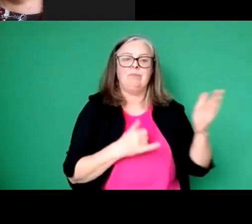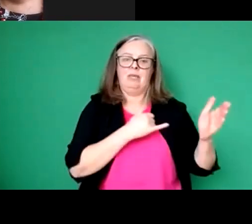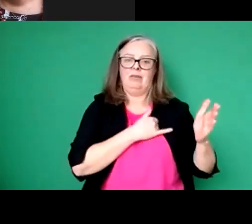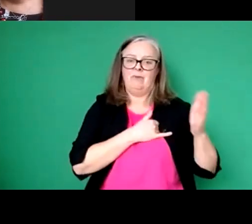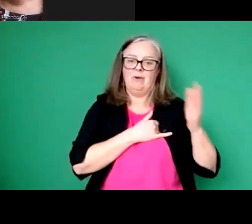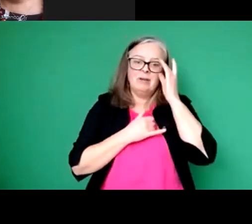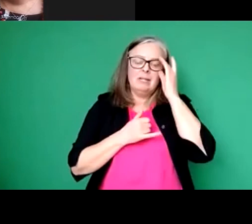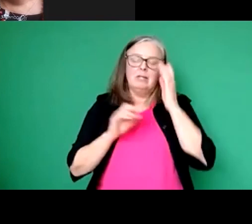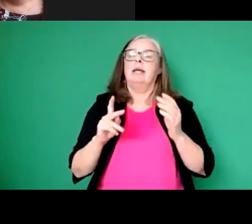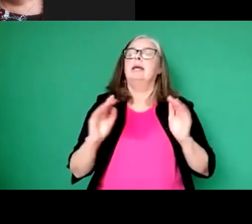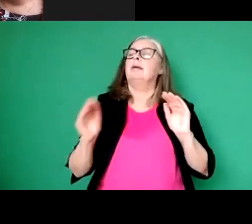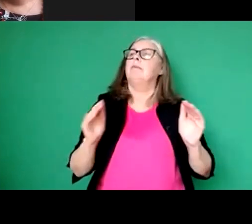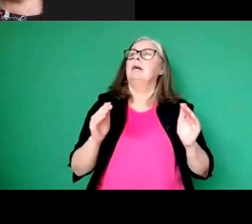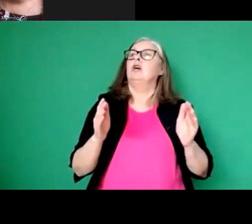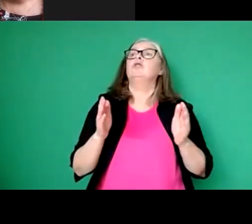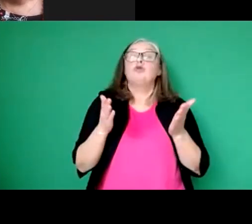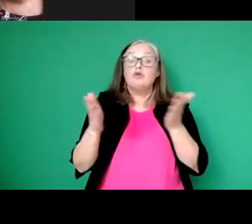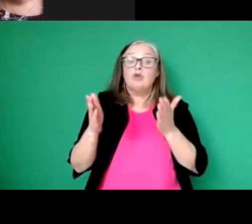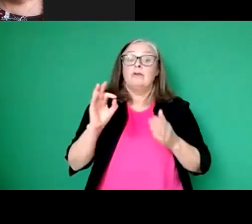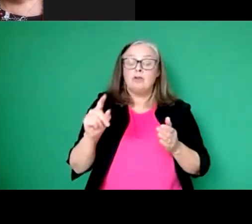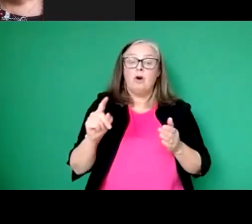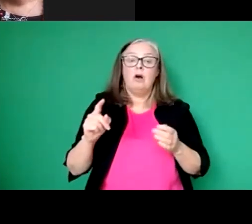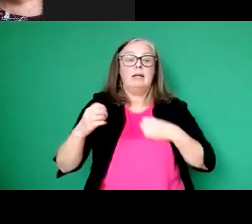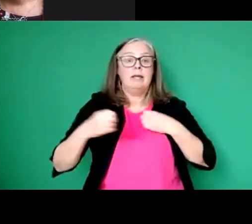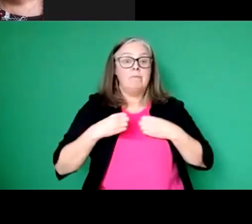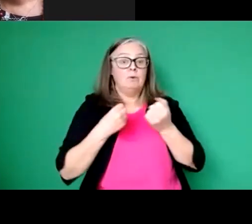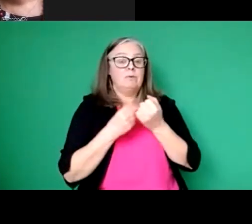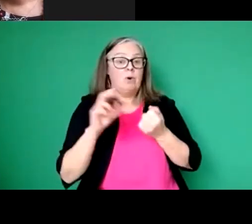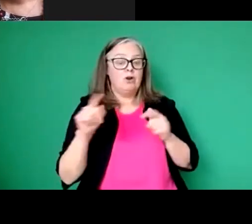between a service dog and an emotional support dog and sometimes they're called therapy dogs